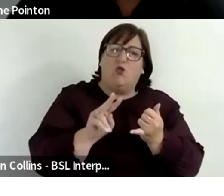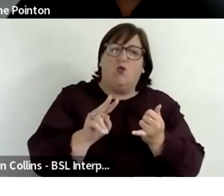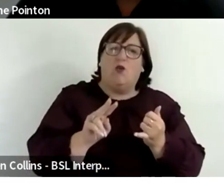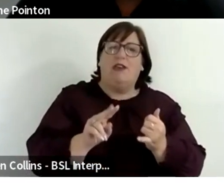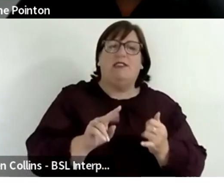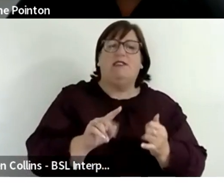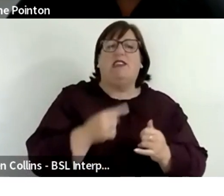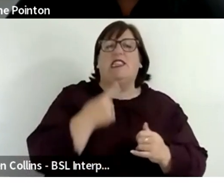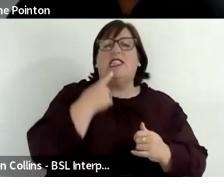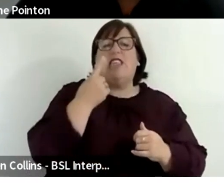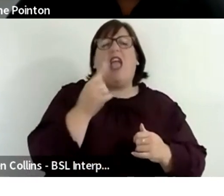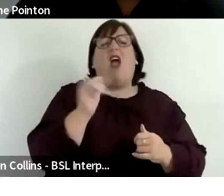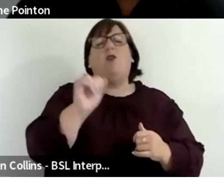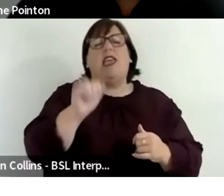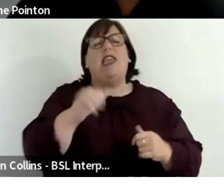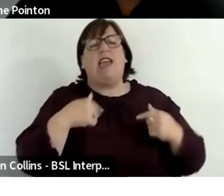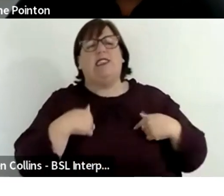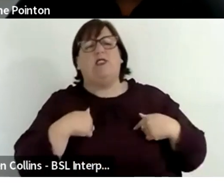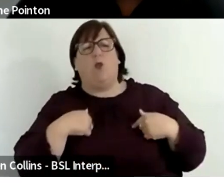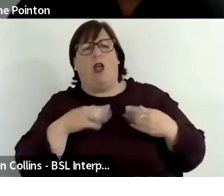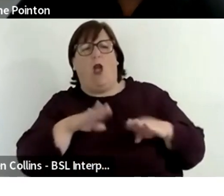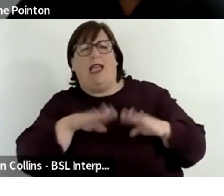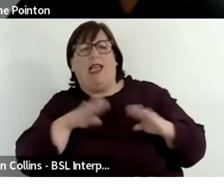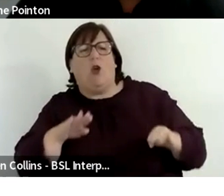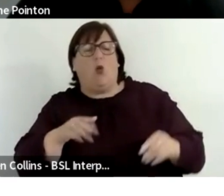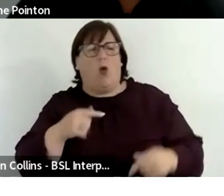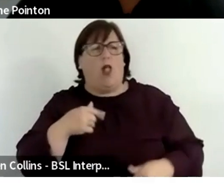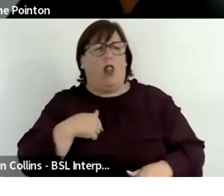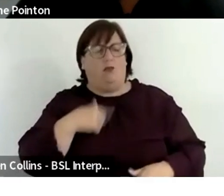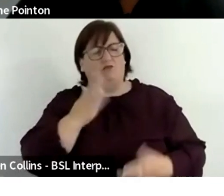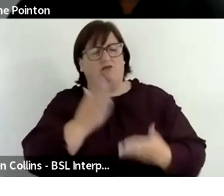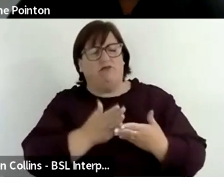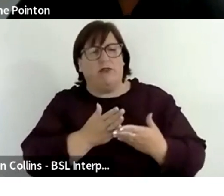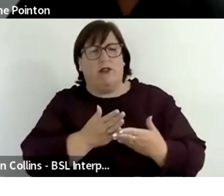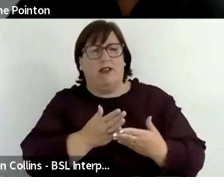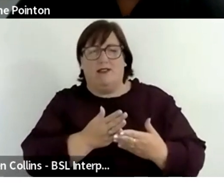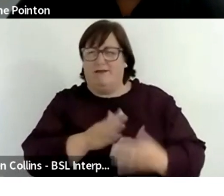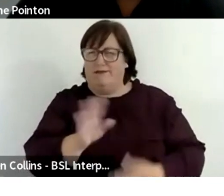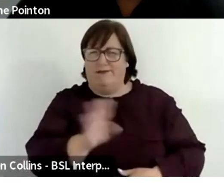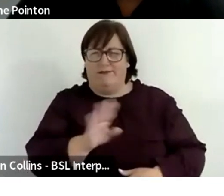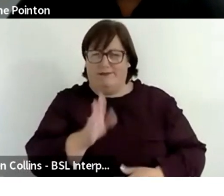It promotes and does.